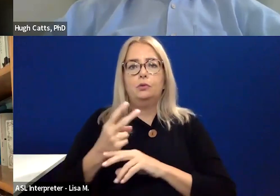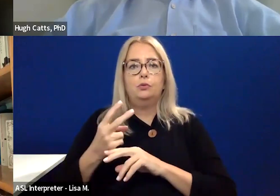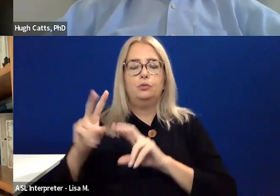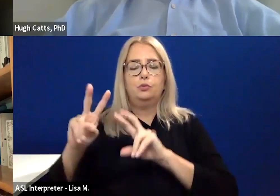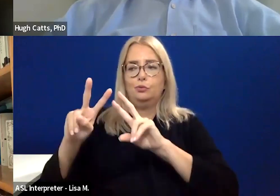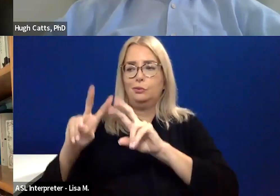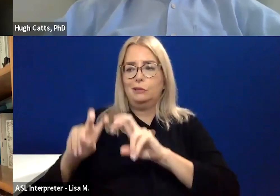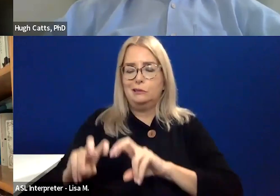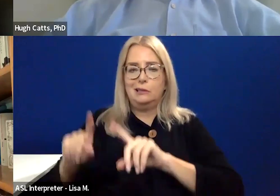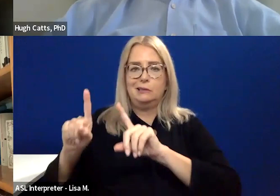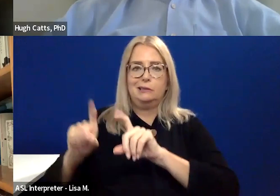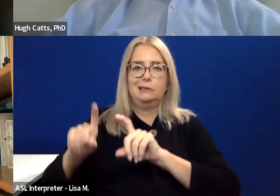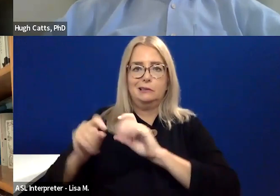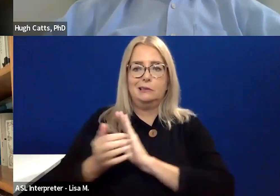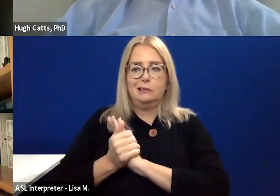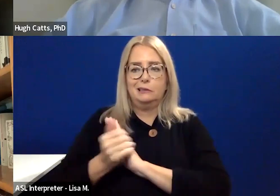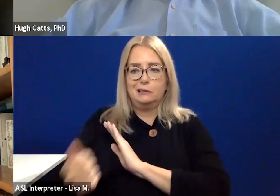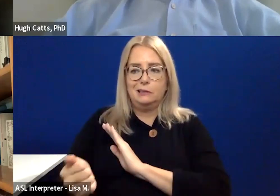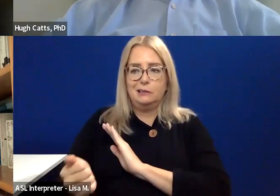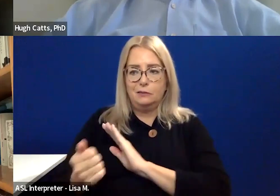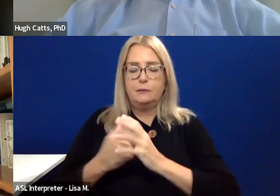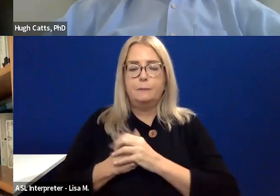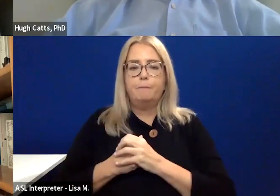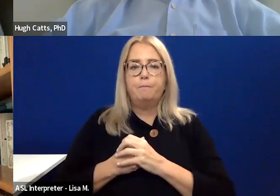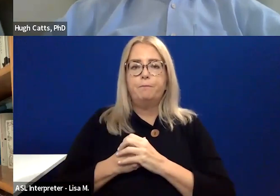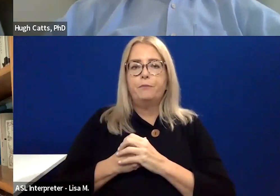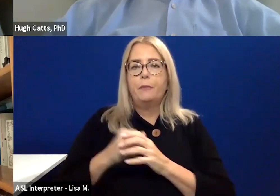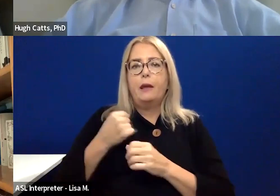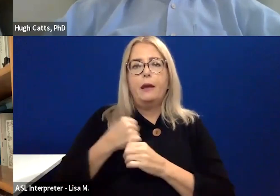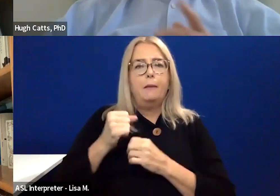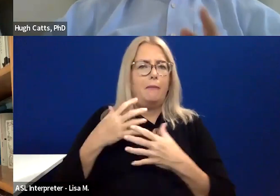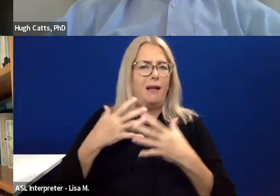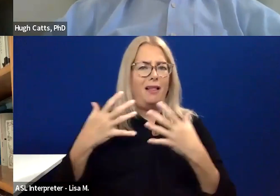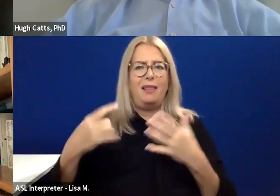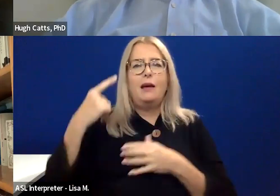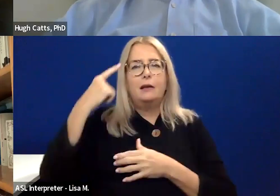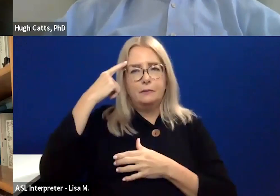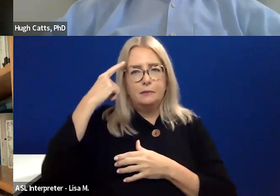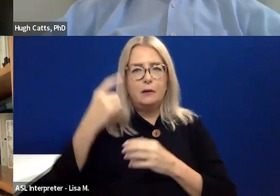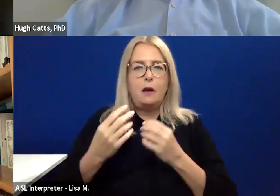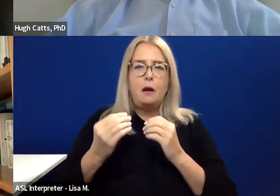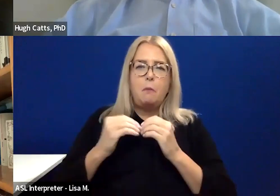those skills so that um it just makes a lot more sense and is more usable for teachers